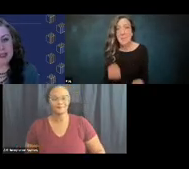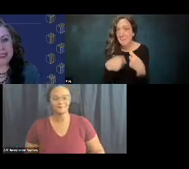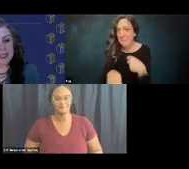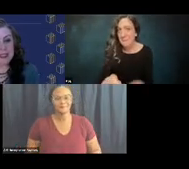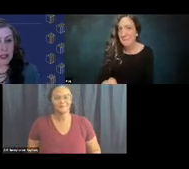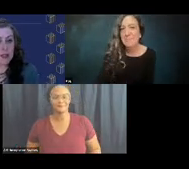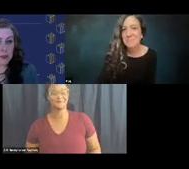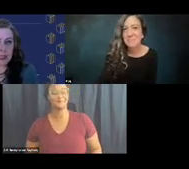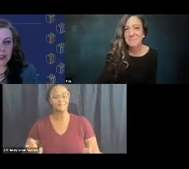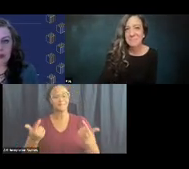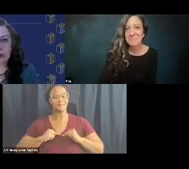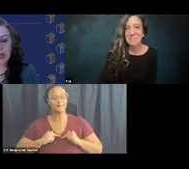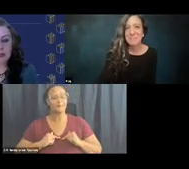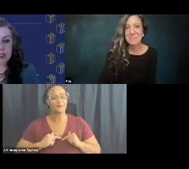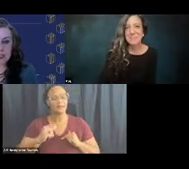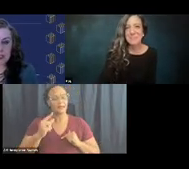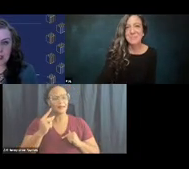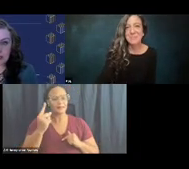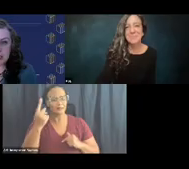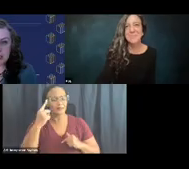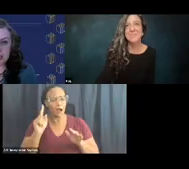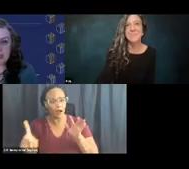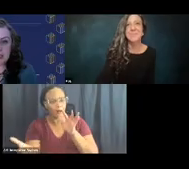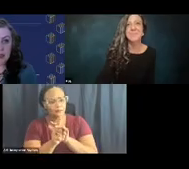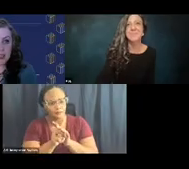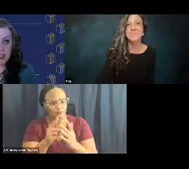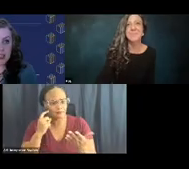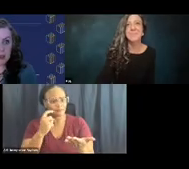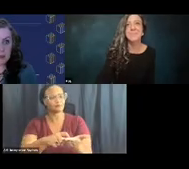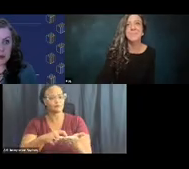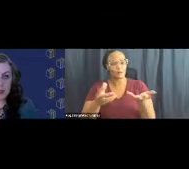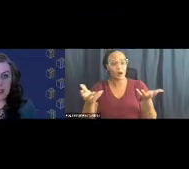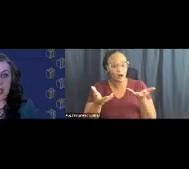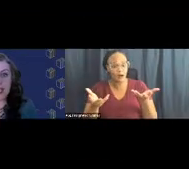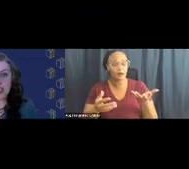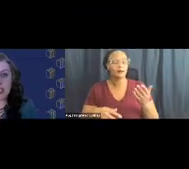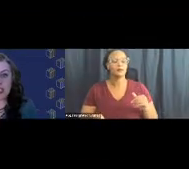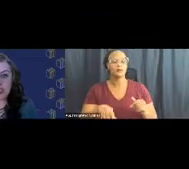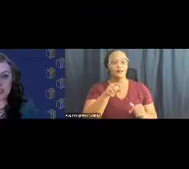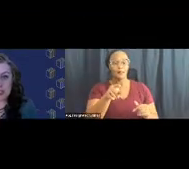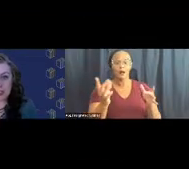Something that stands out to me when I read these statements is the relationship between educational